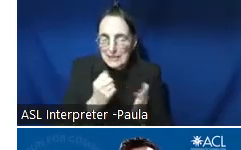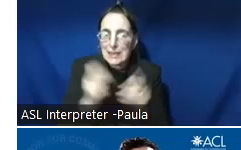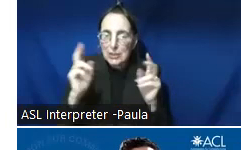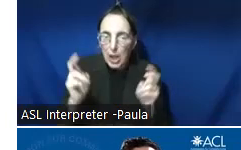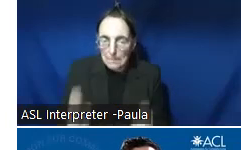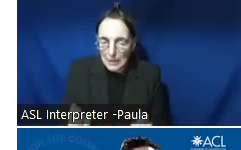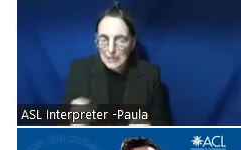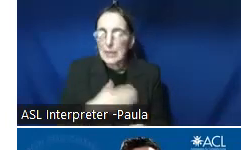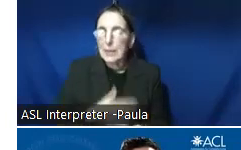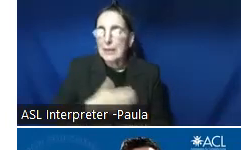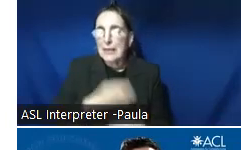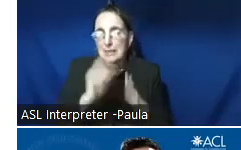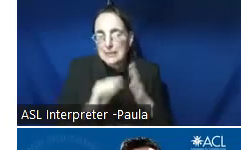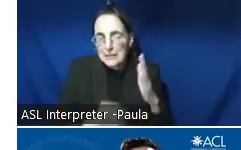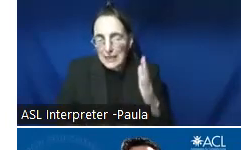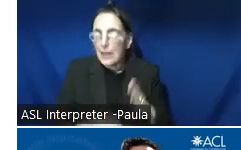assistance through this accelerator.